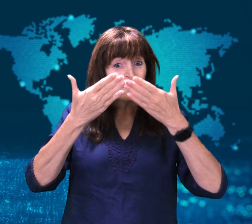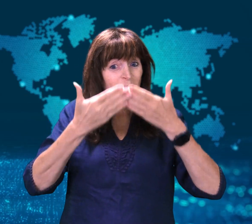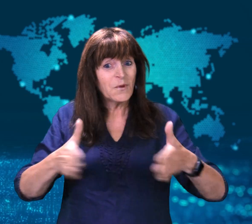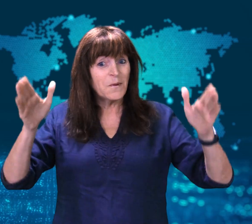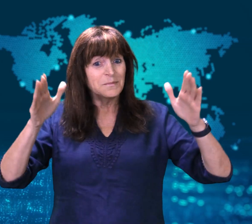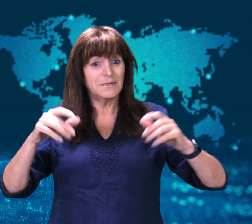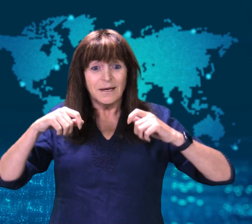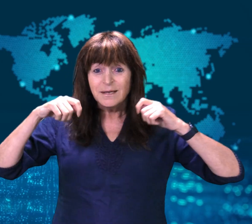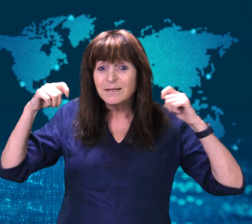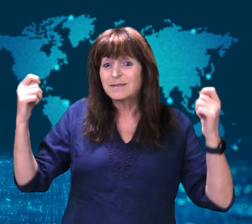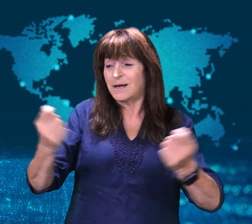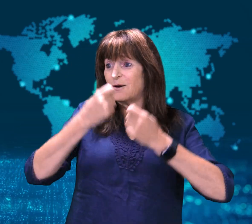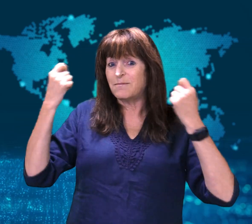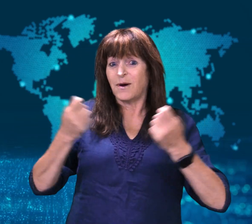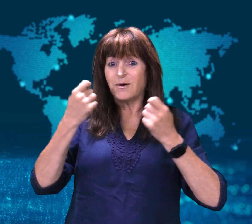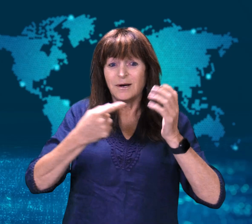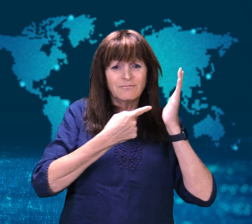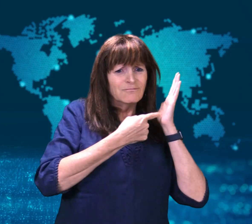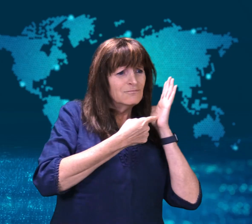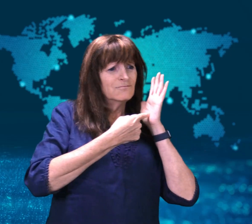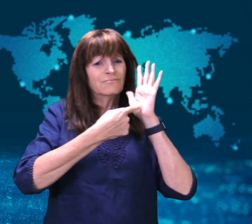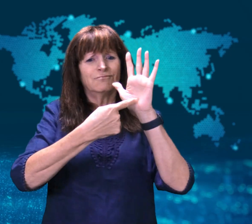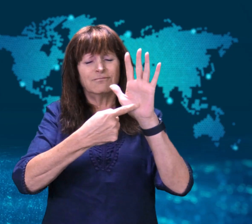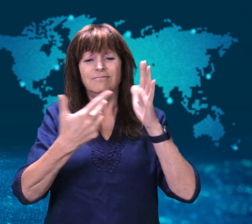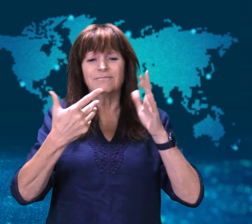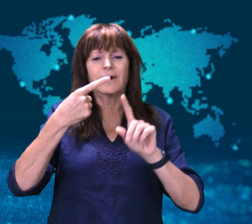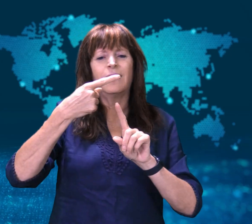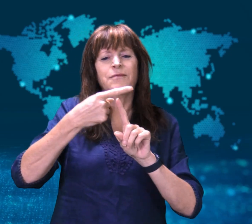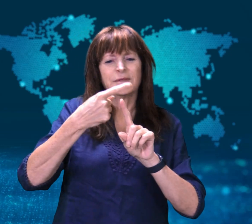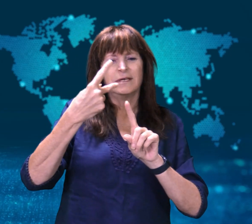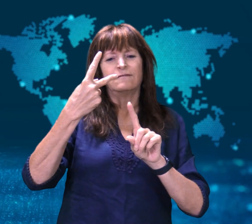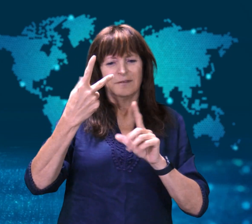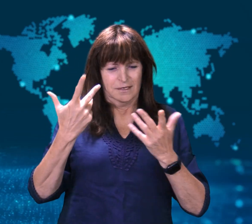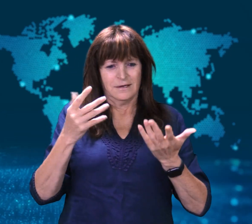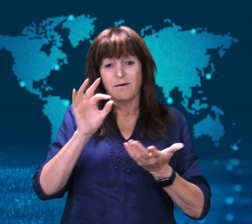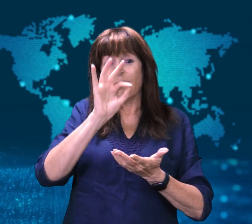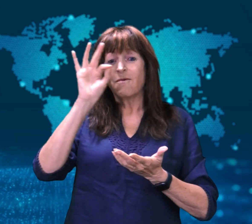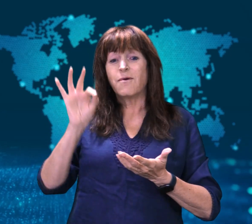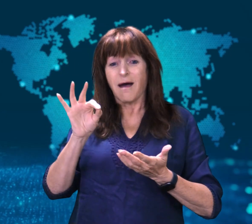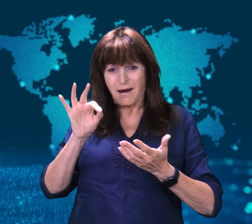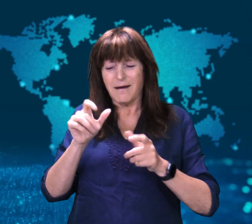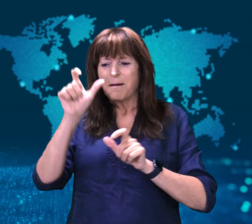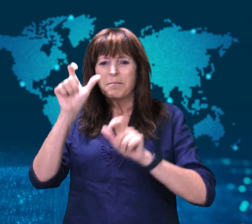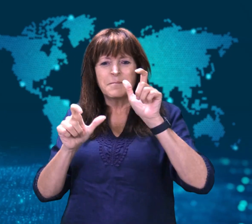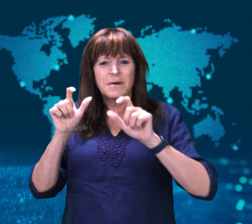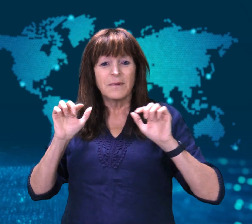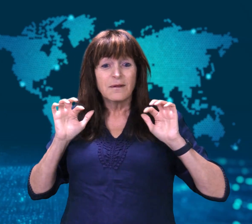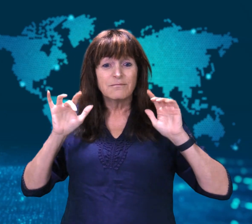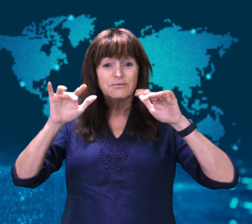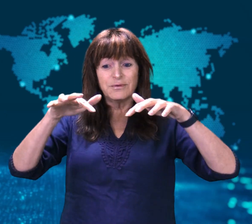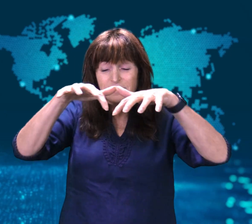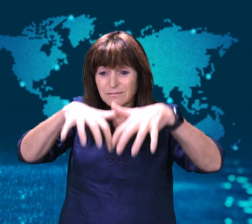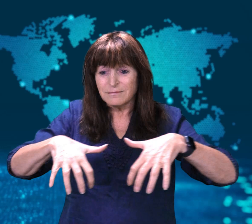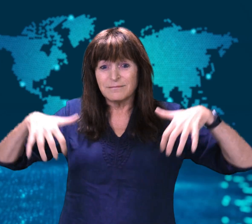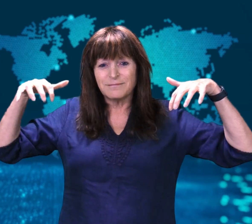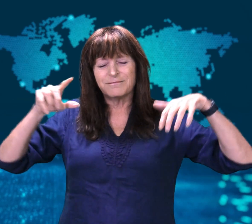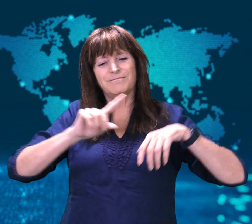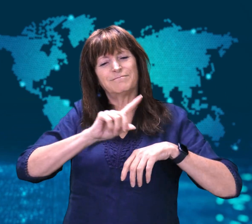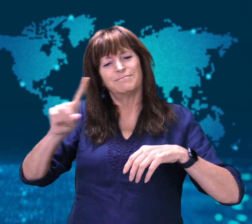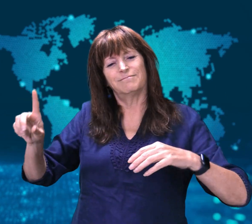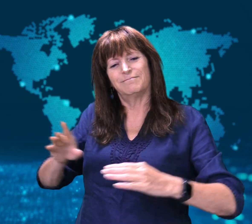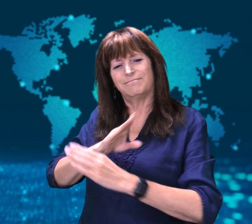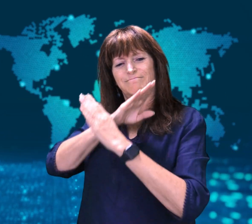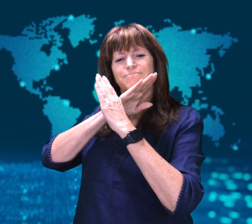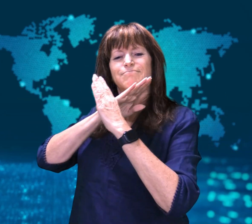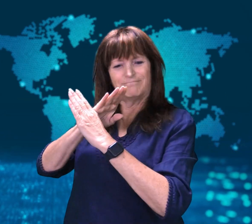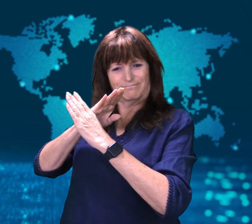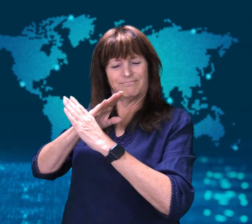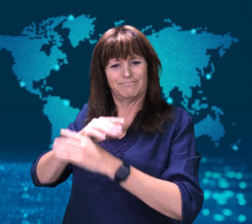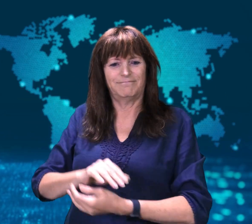which was staged for TV since crowds weren’t allowed to attend.